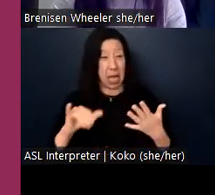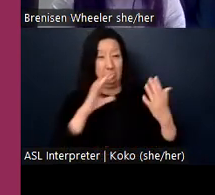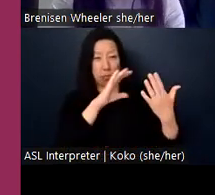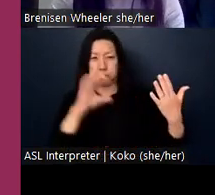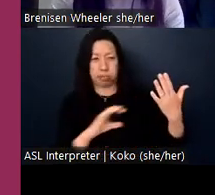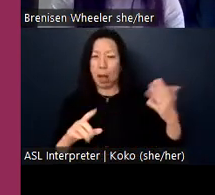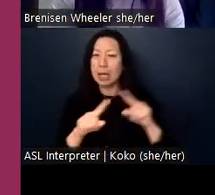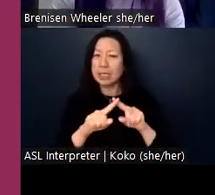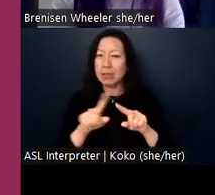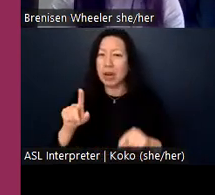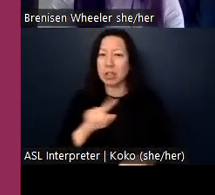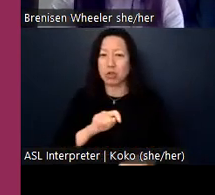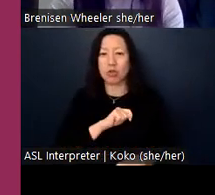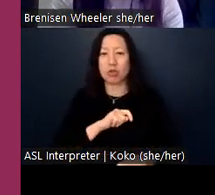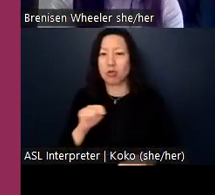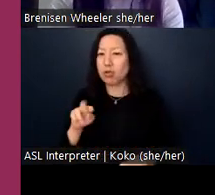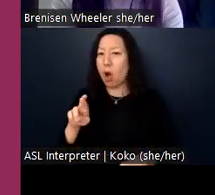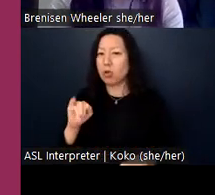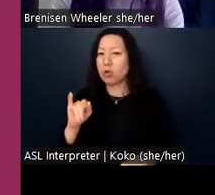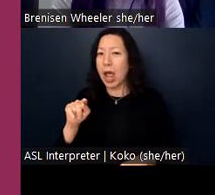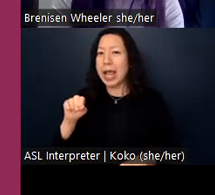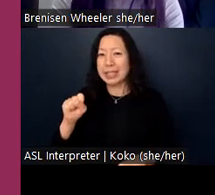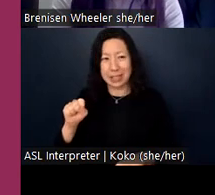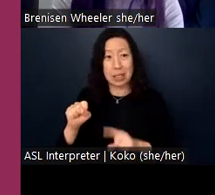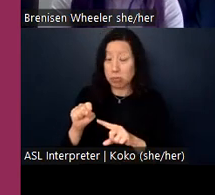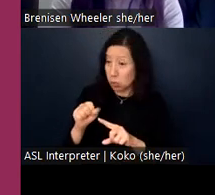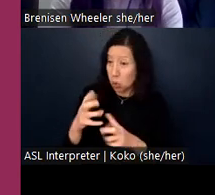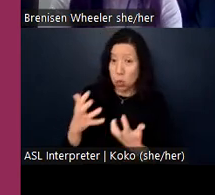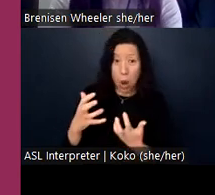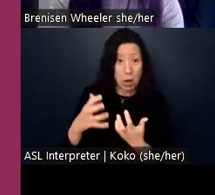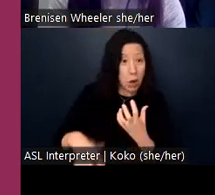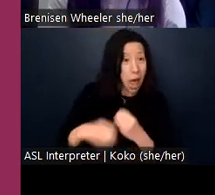if you would add in any additional trade, so emphasize any of the ones that you see.